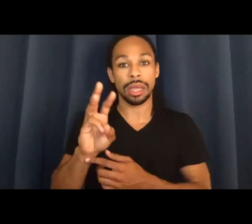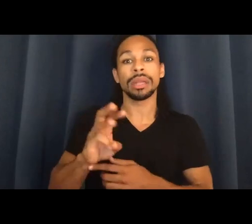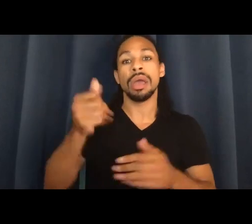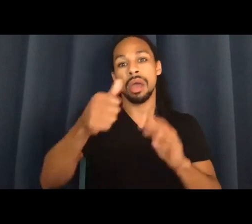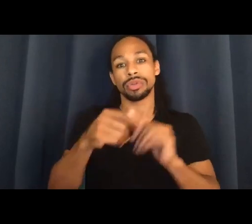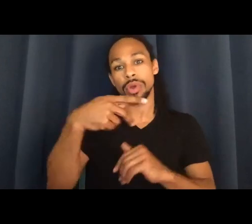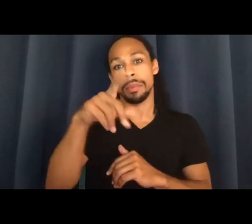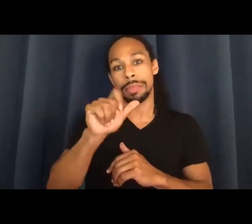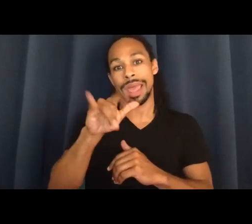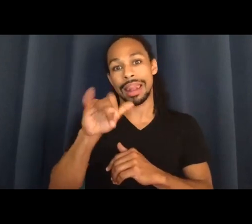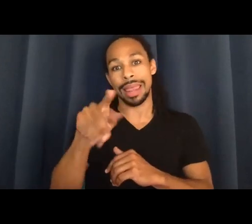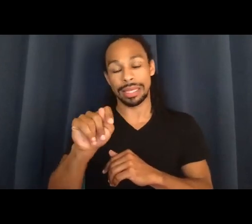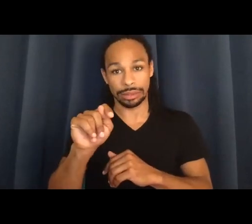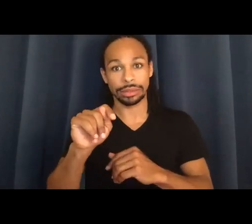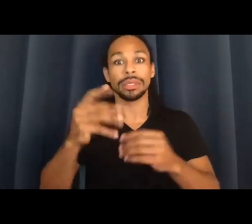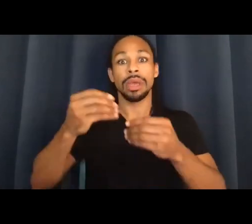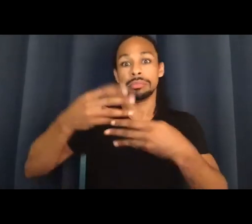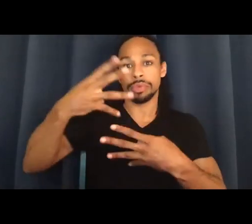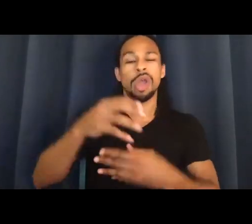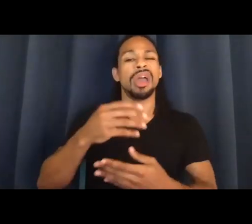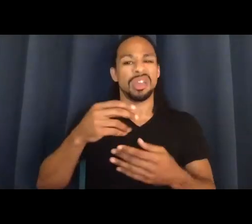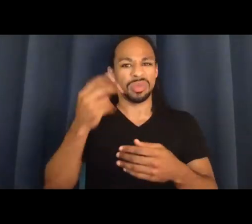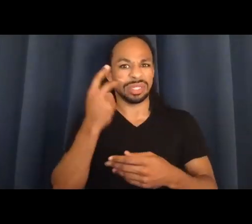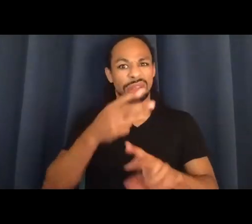workers, Facebook live conversation series. These recordings